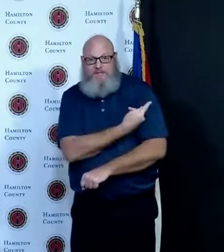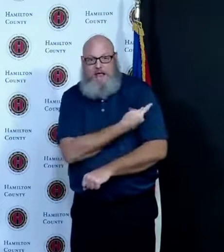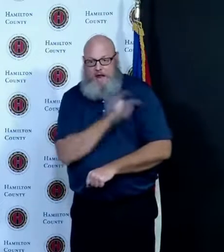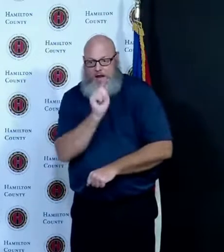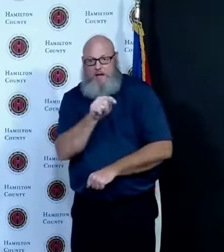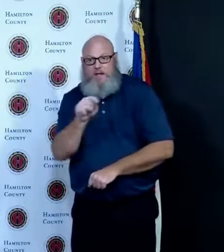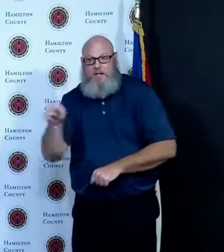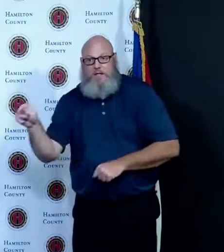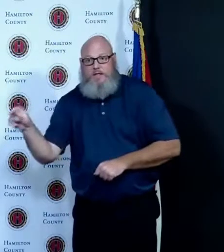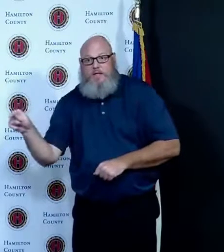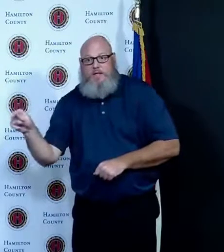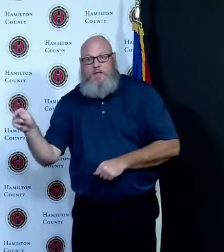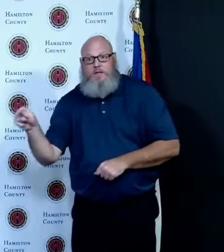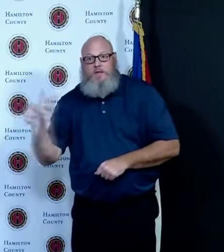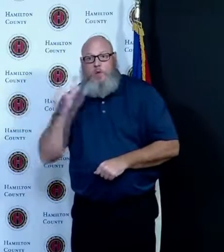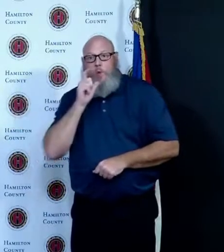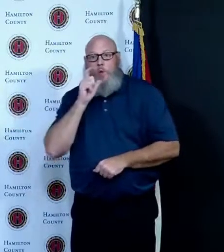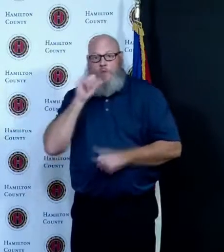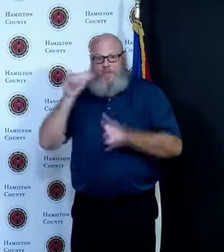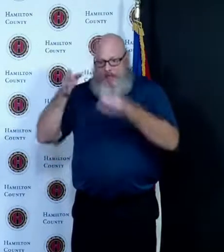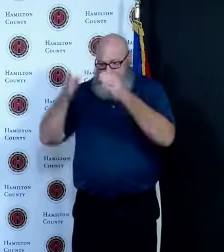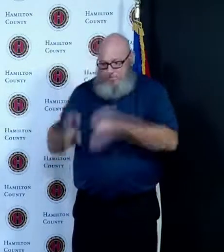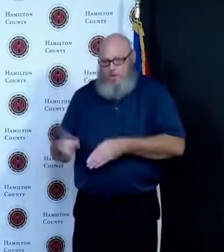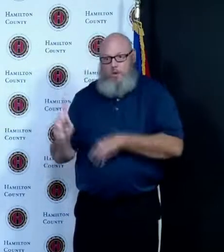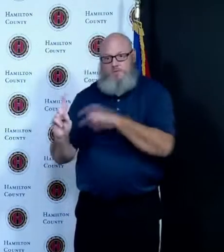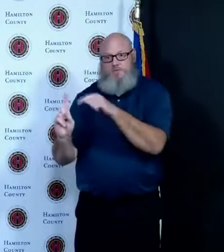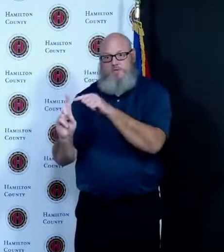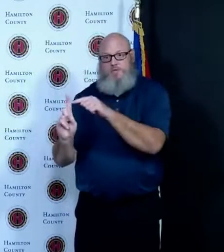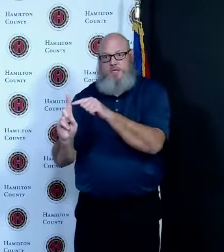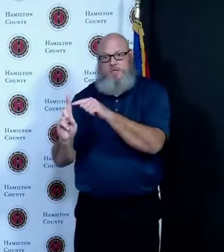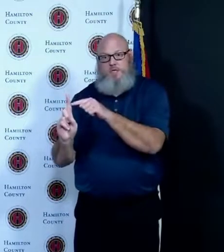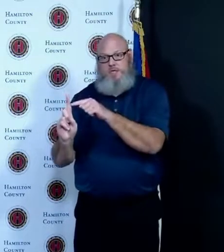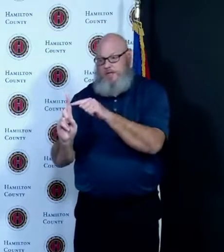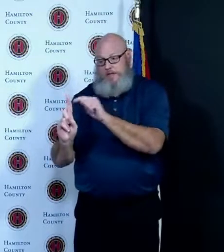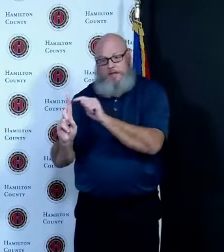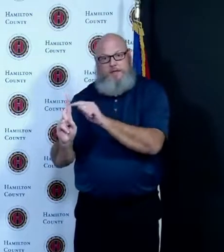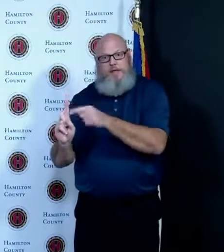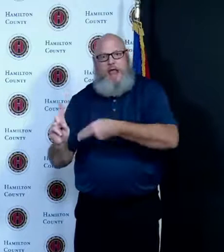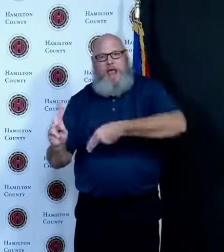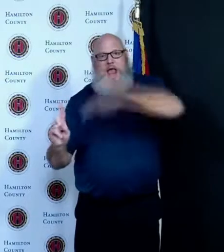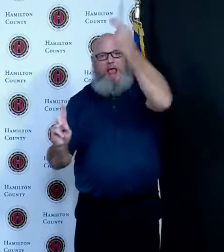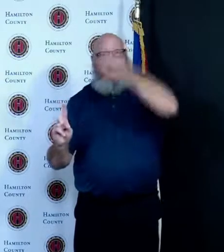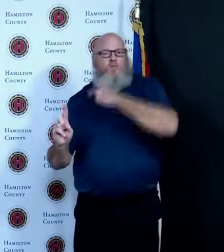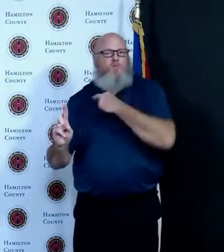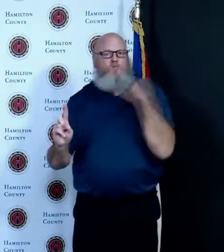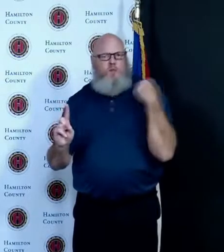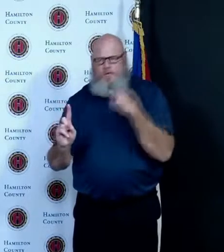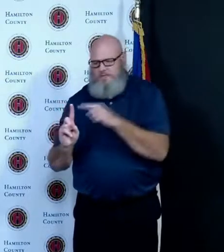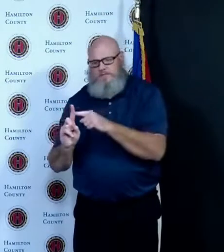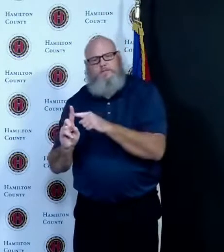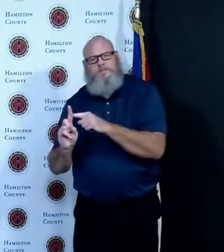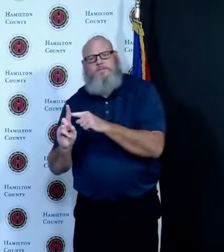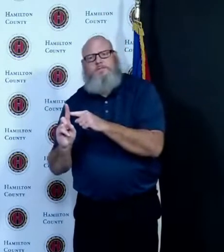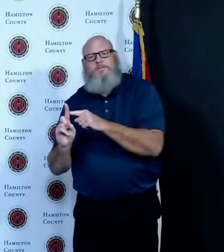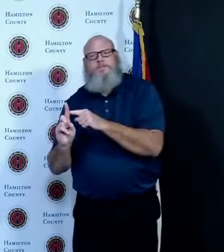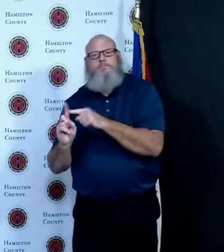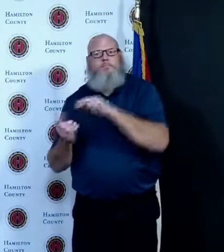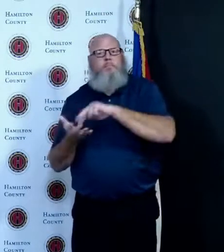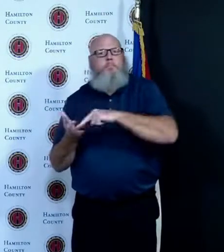so what we know is that older people are much more heavily impacted by the by this disease